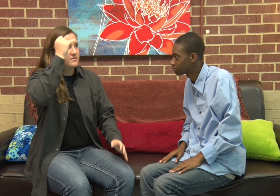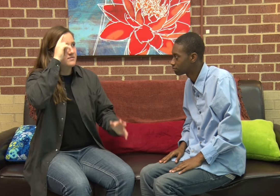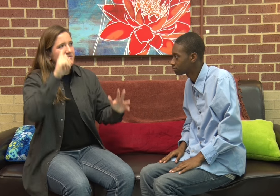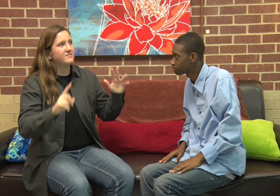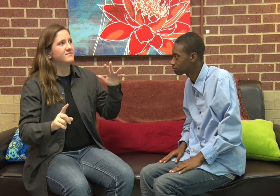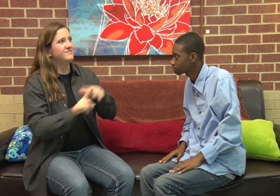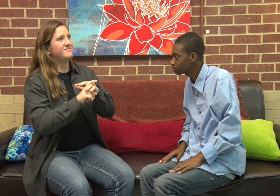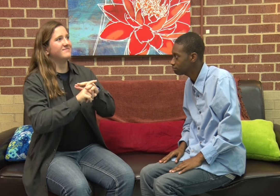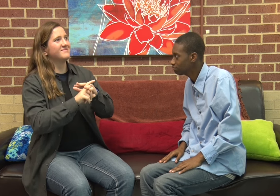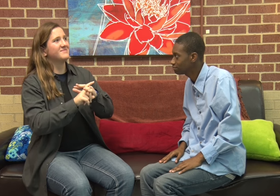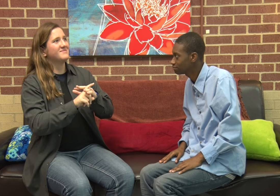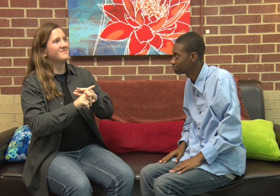Then, he had an idea!